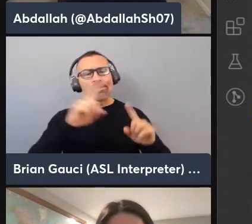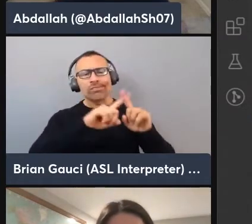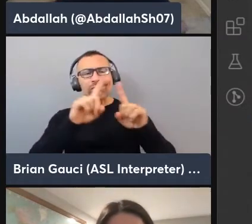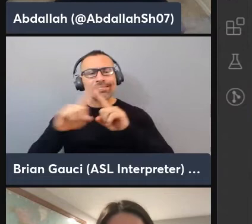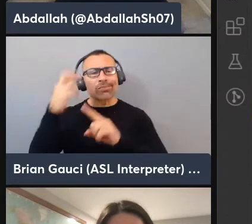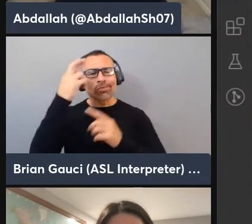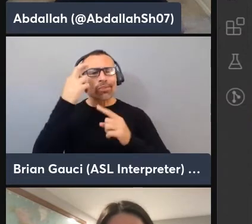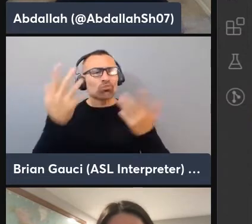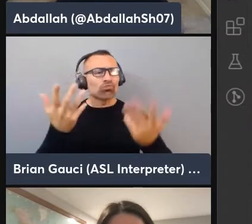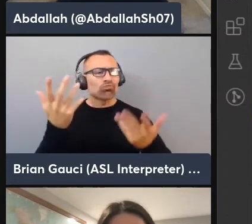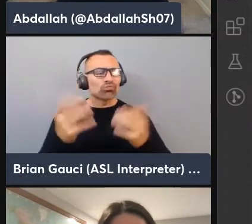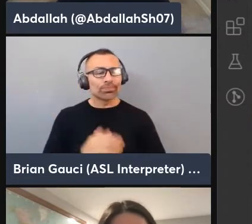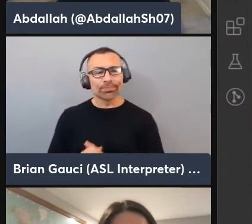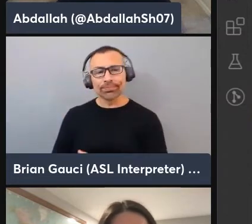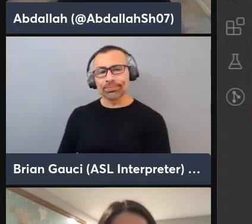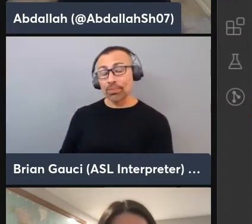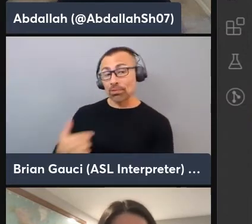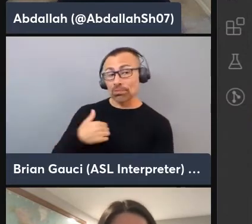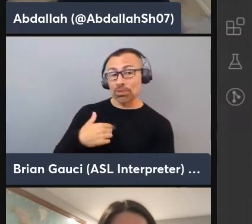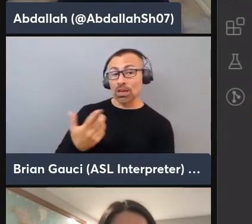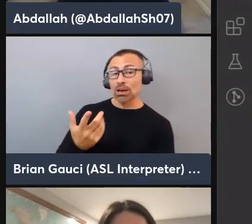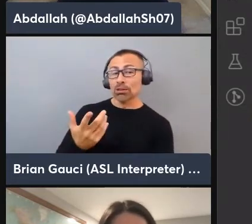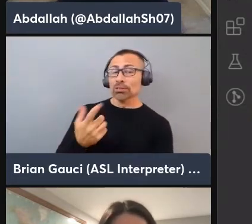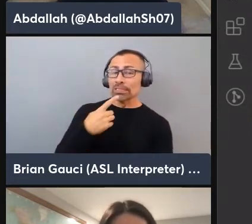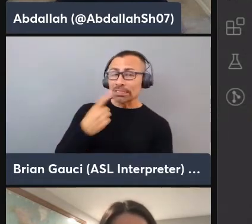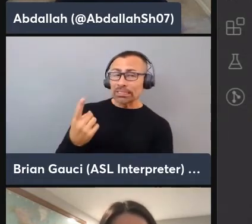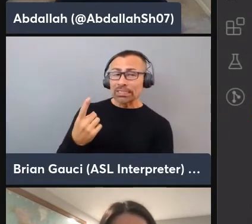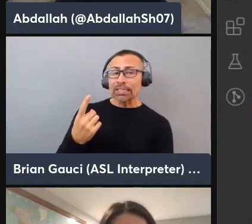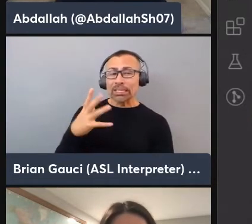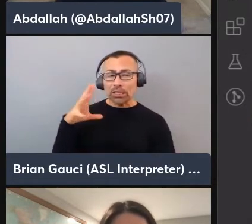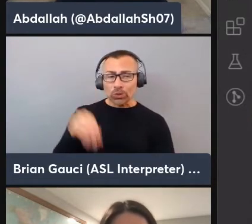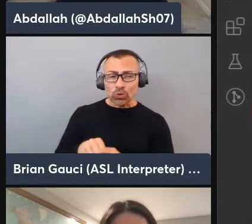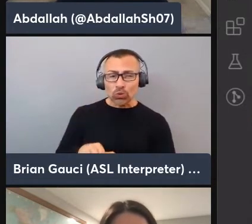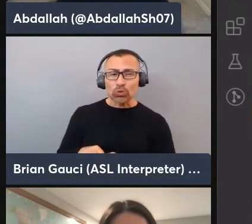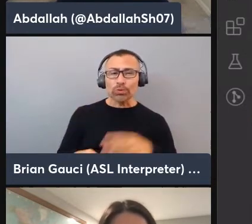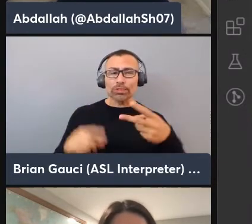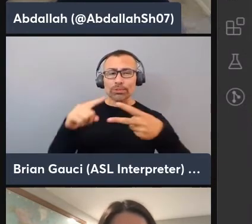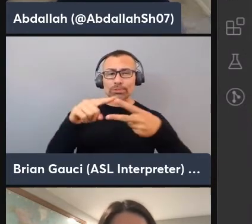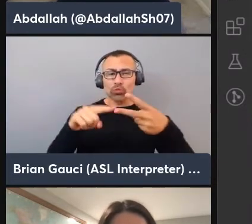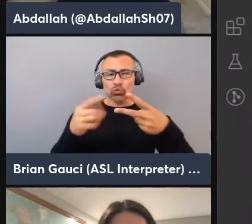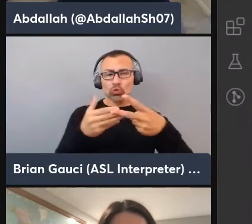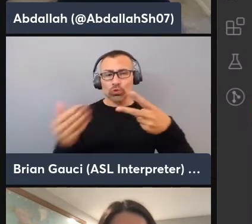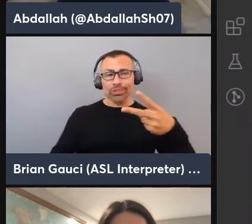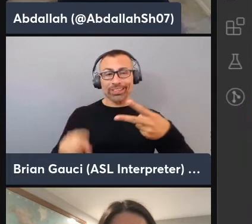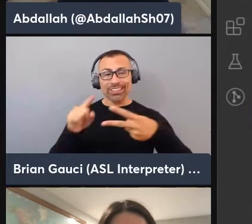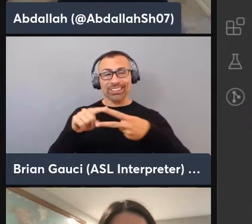I would say it's a combination of two things. The first one is just purely using one time password